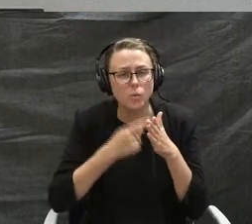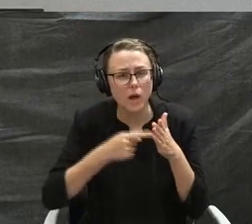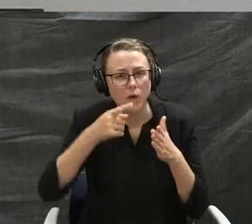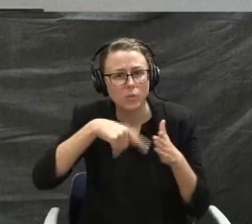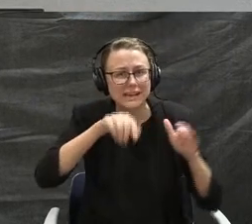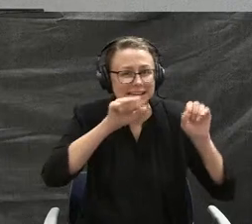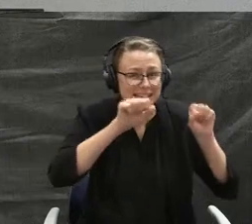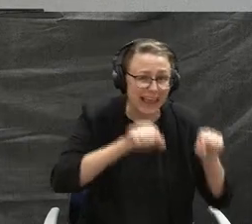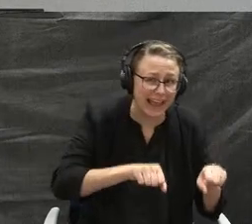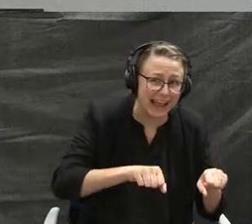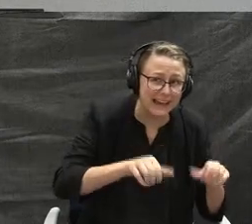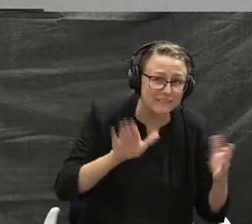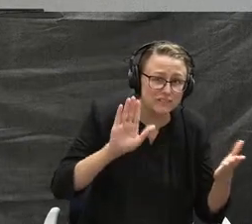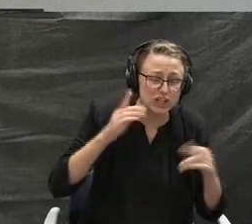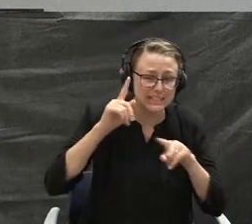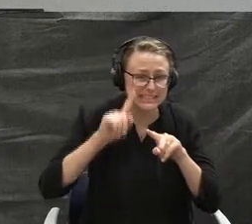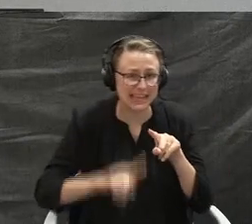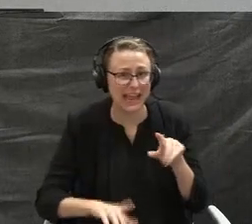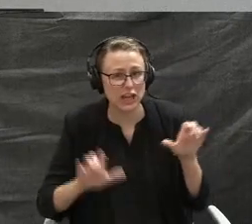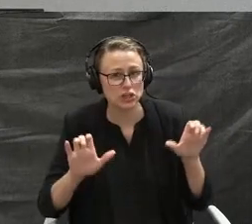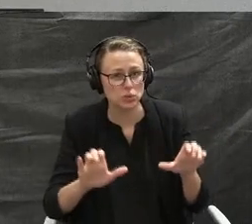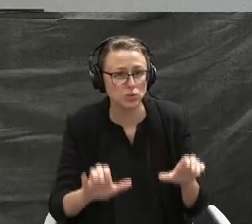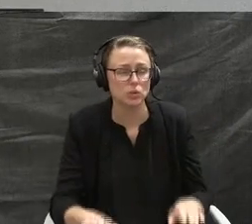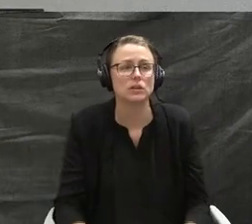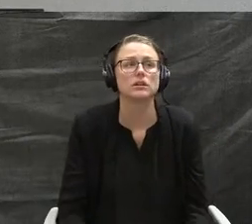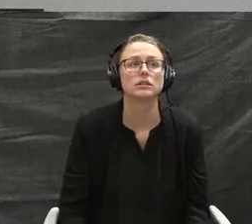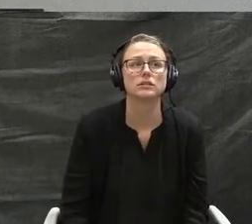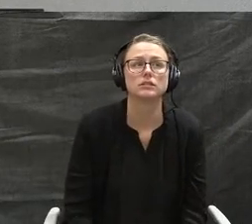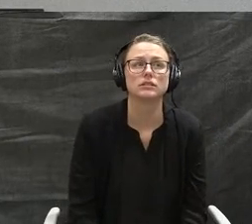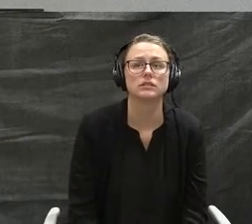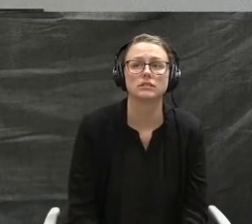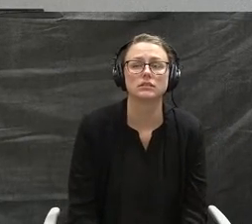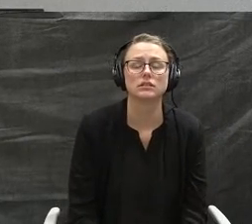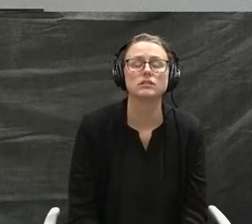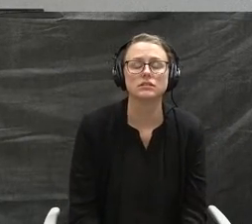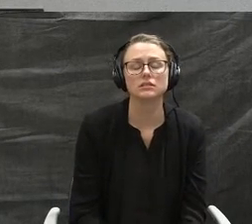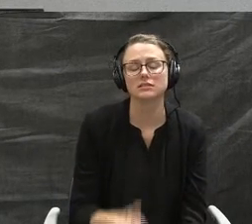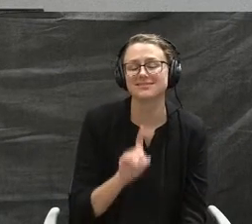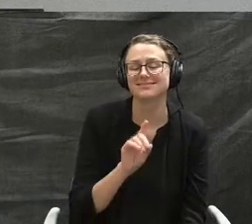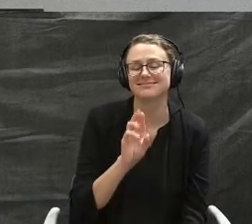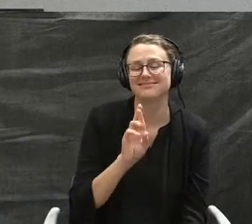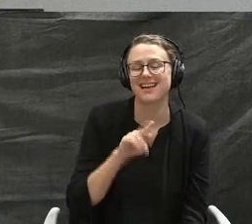can't do. Well, the calculation is the number of